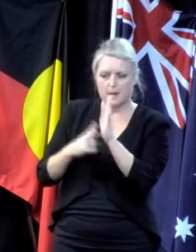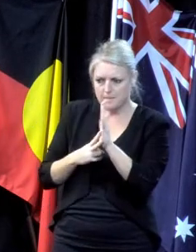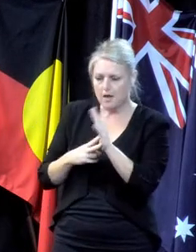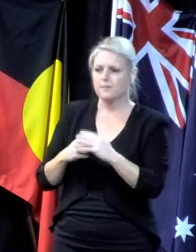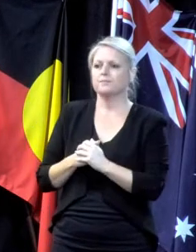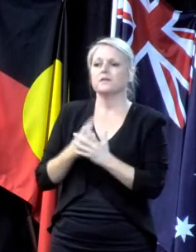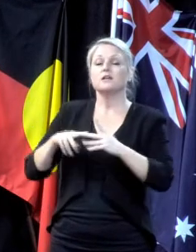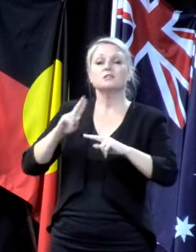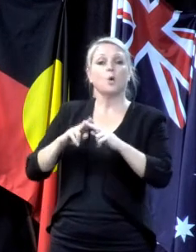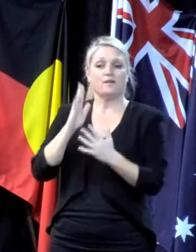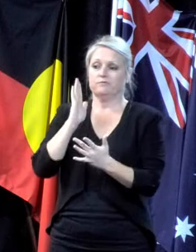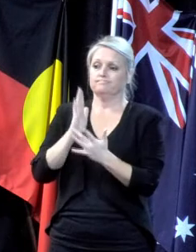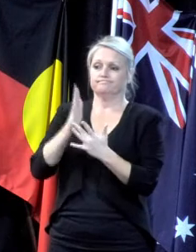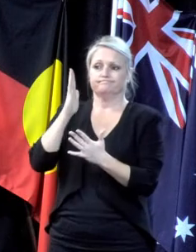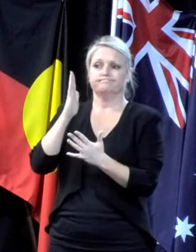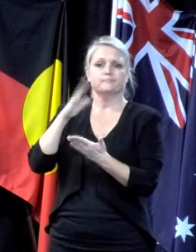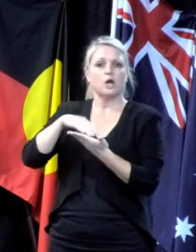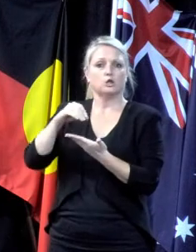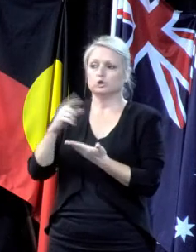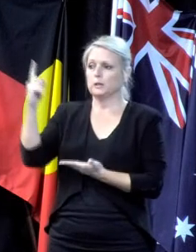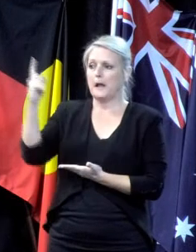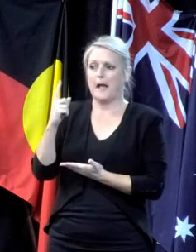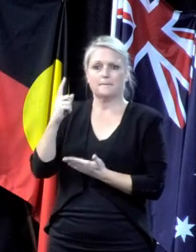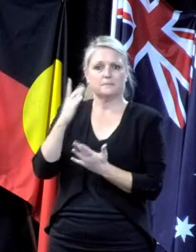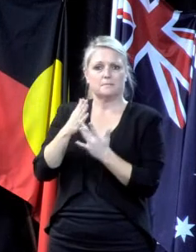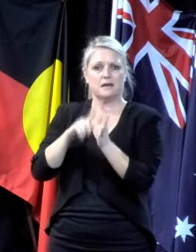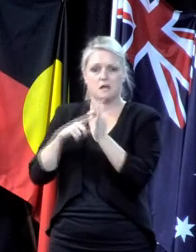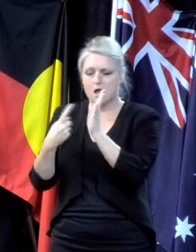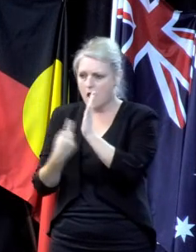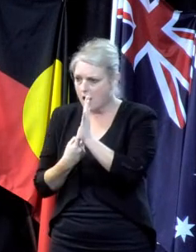come along with any funding, so any other – any support – any additional